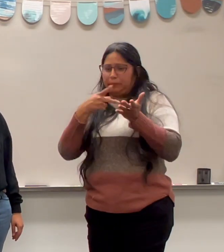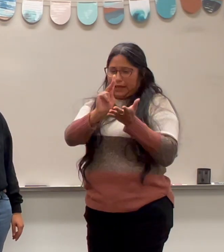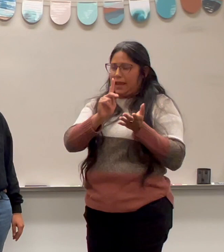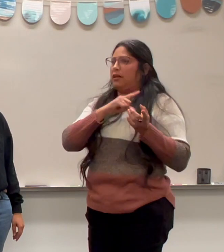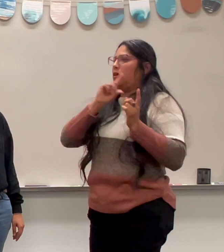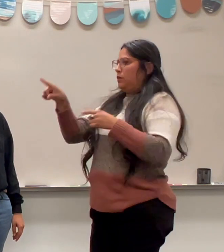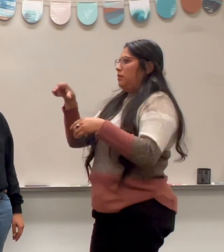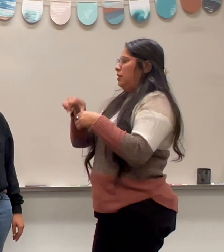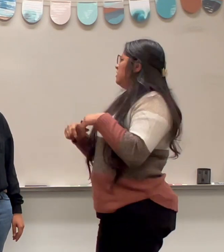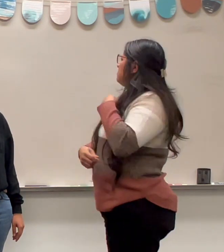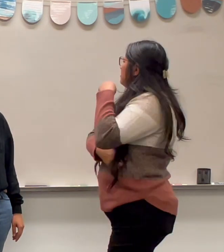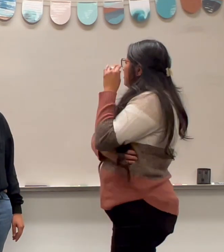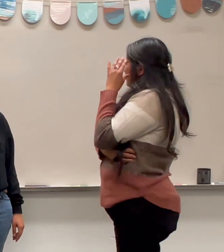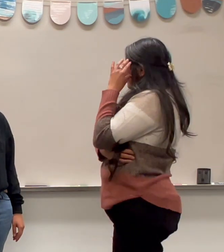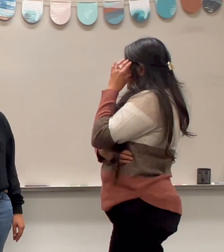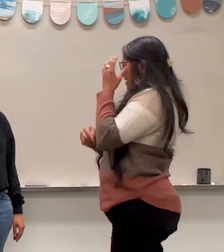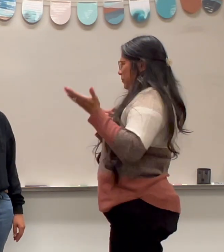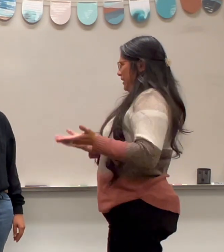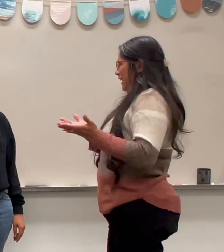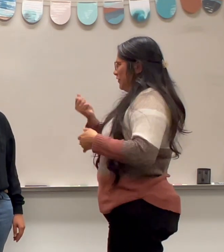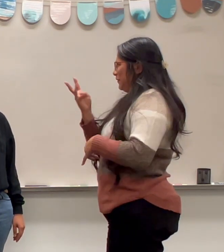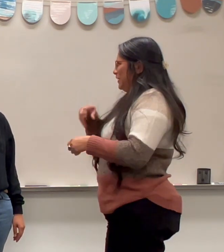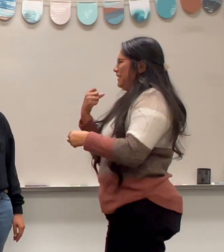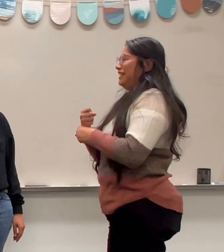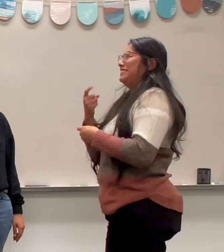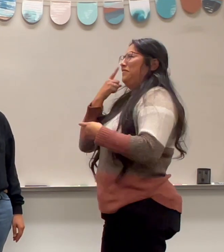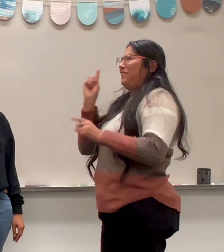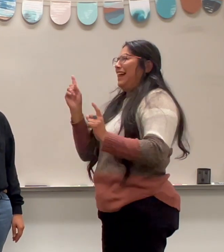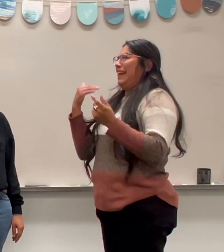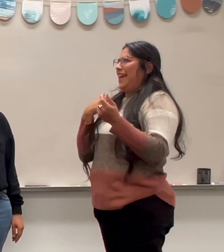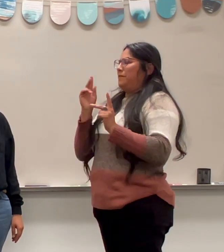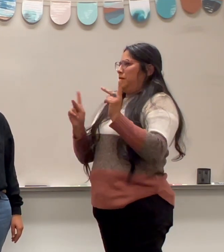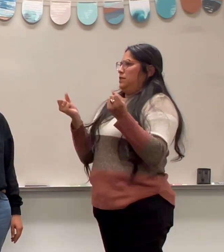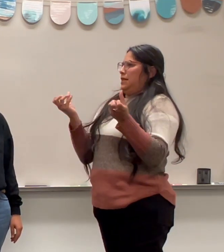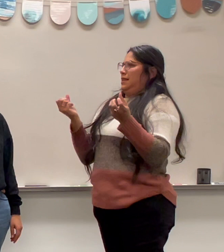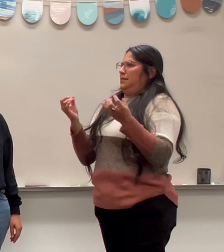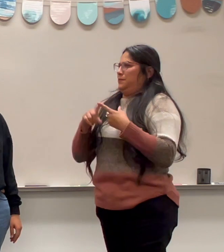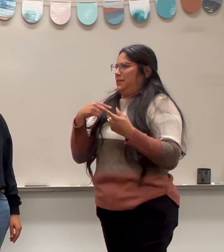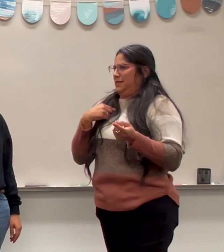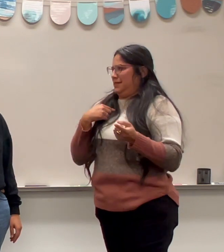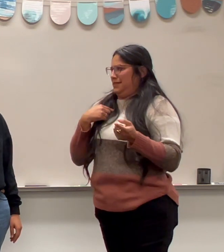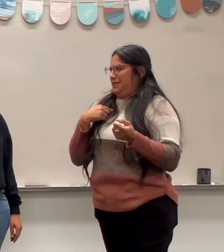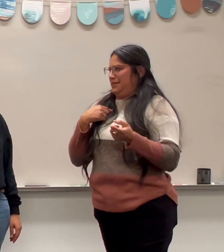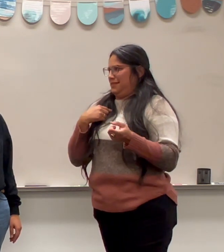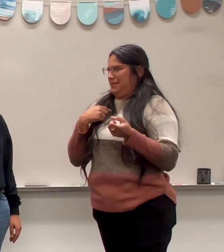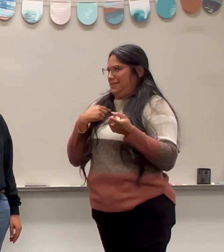and so I went I went ahead and paid for it and I was like I have been here for a few years and this